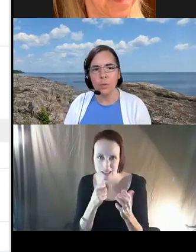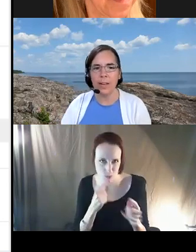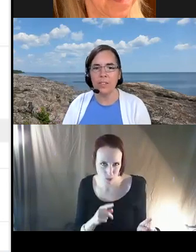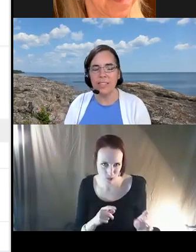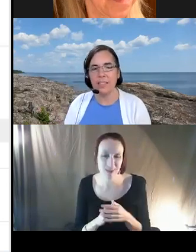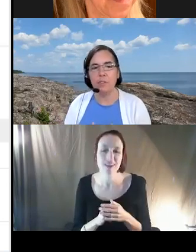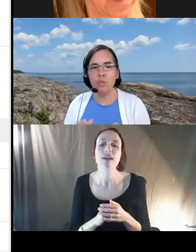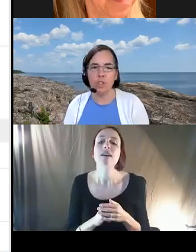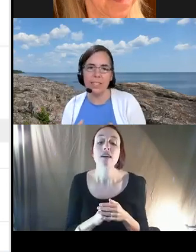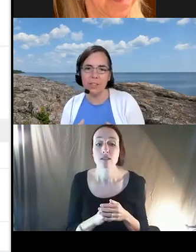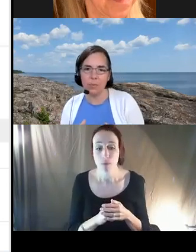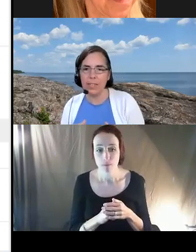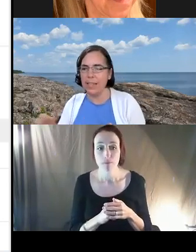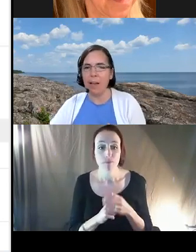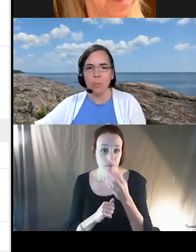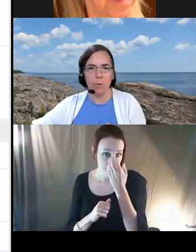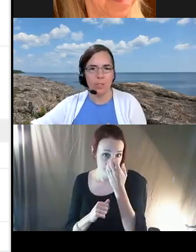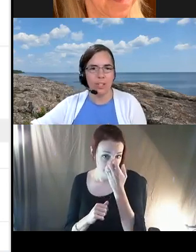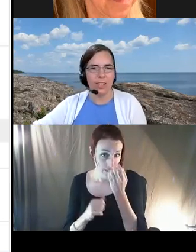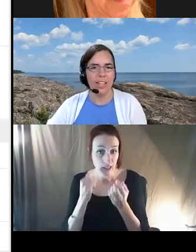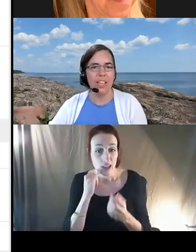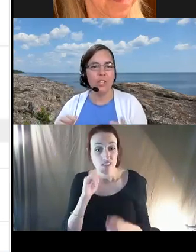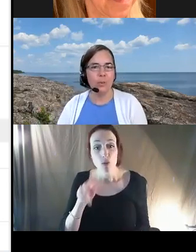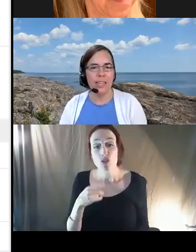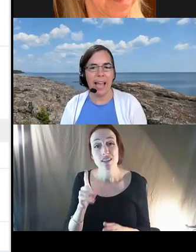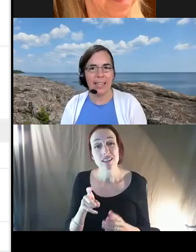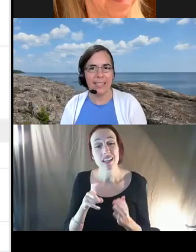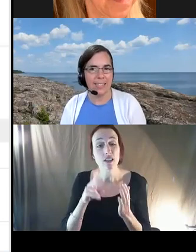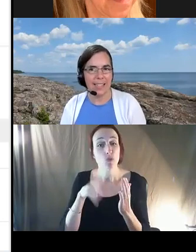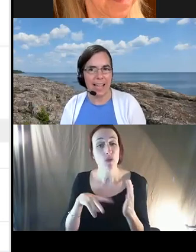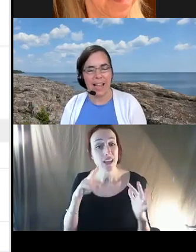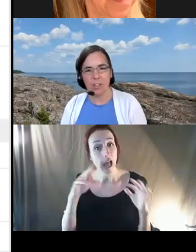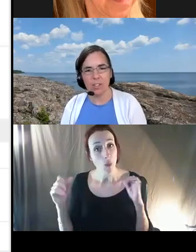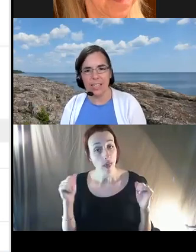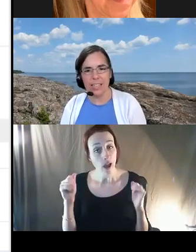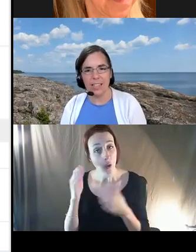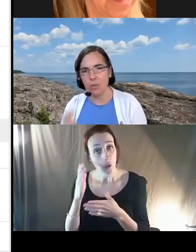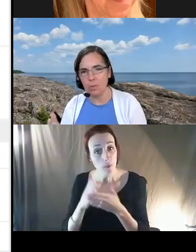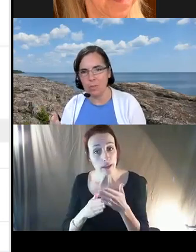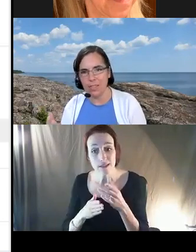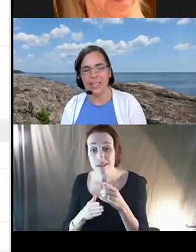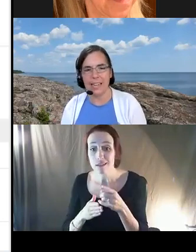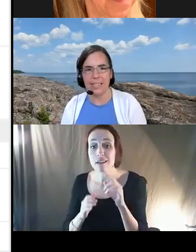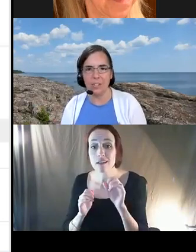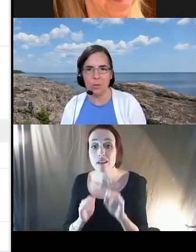around is if you just need the read aloud portion, you can access that in the tools connected to